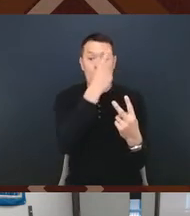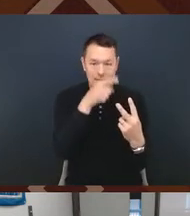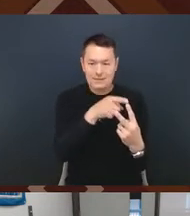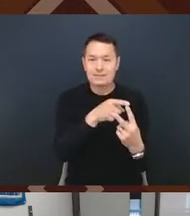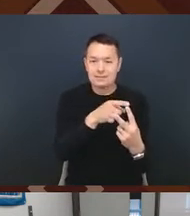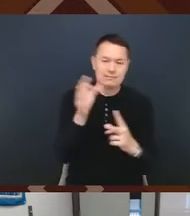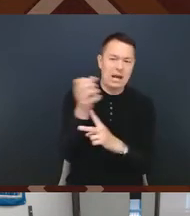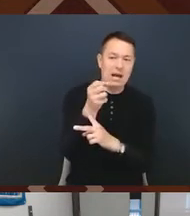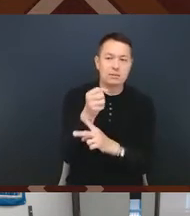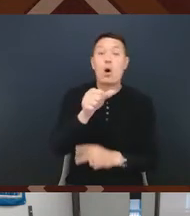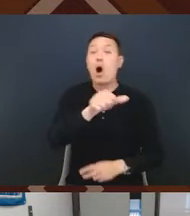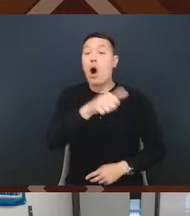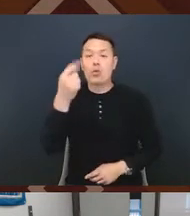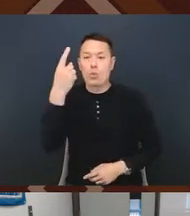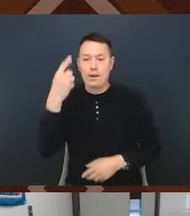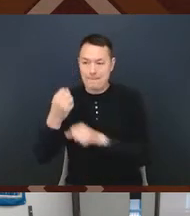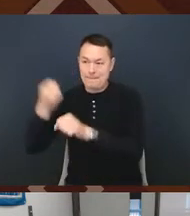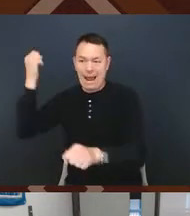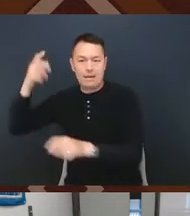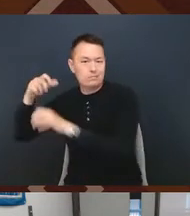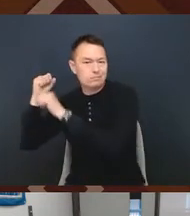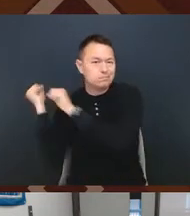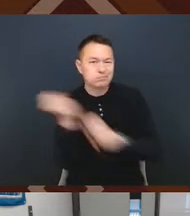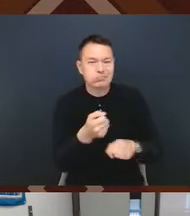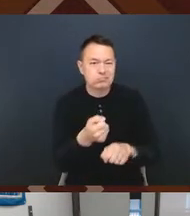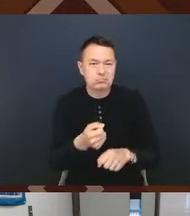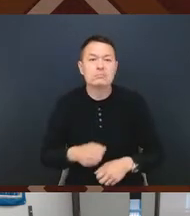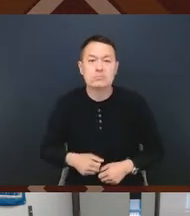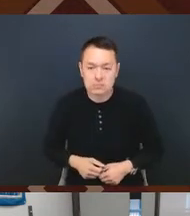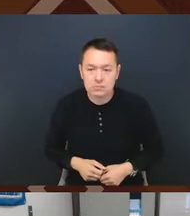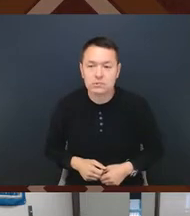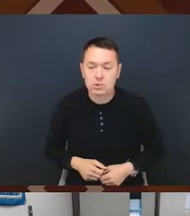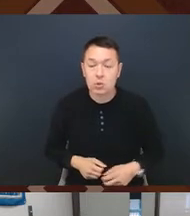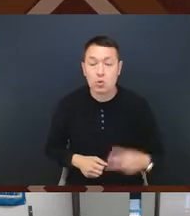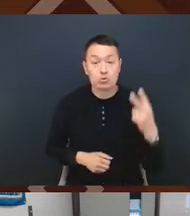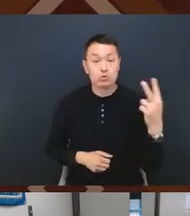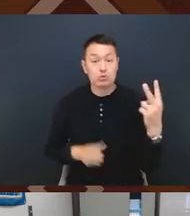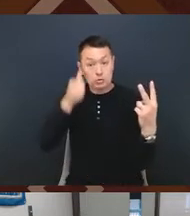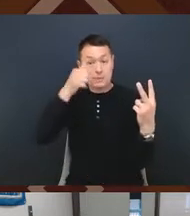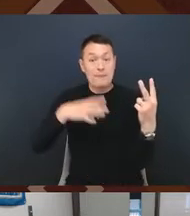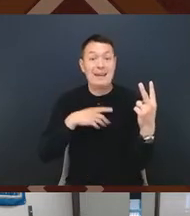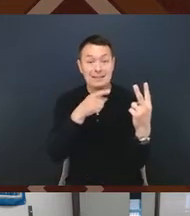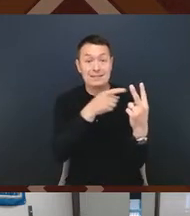OK, so two men that Ronni Beans and Michael met,